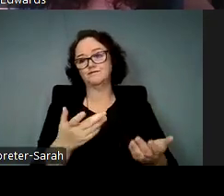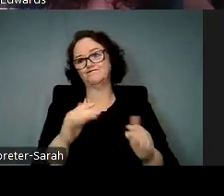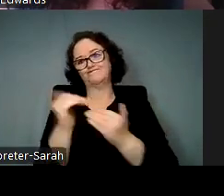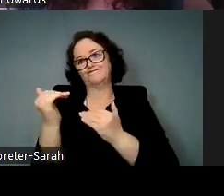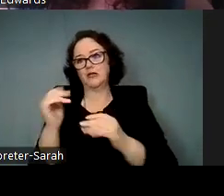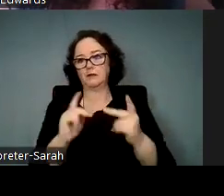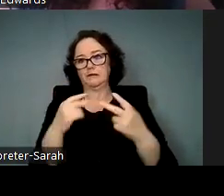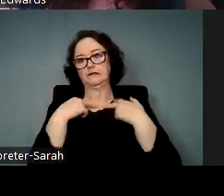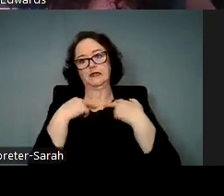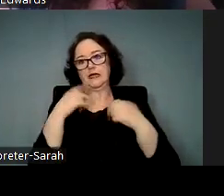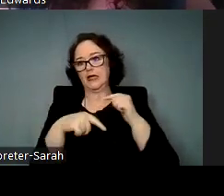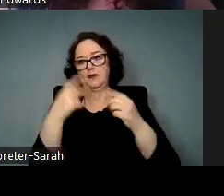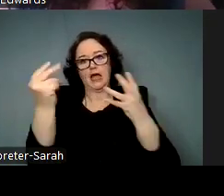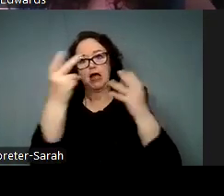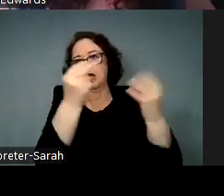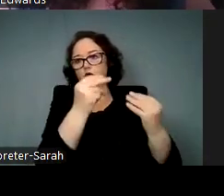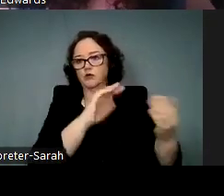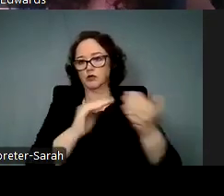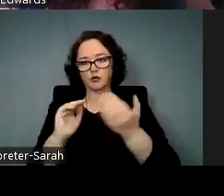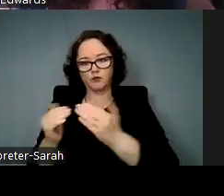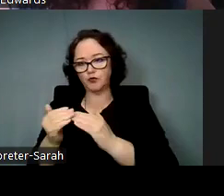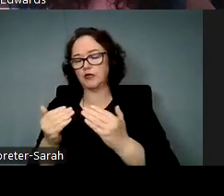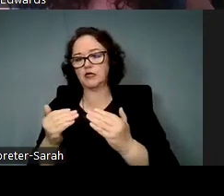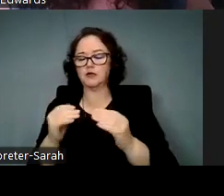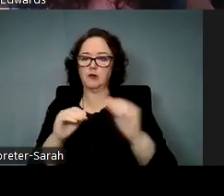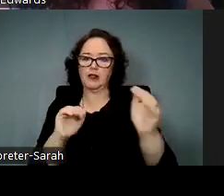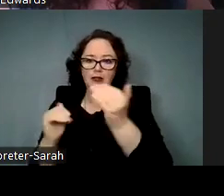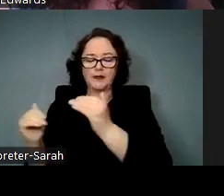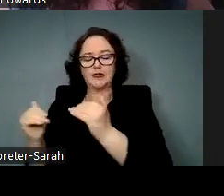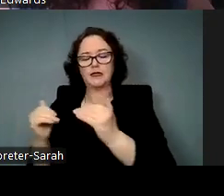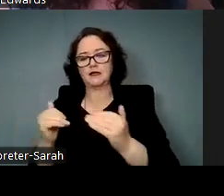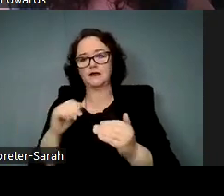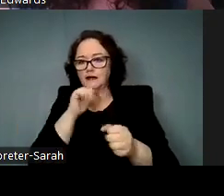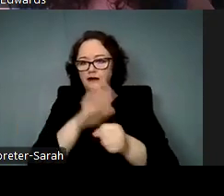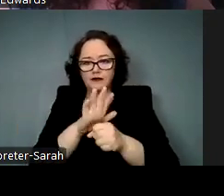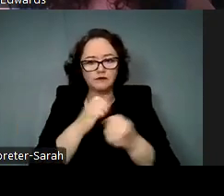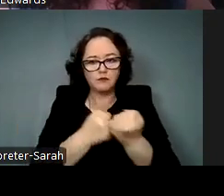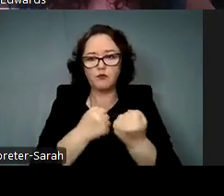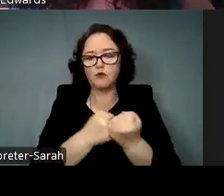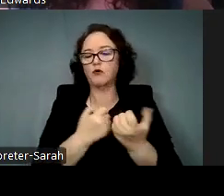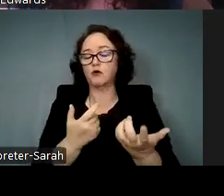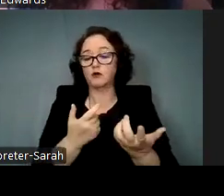enough support. So it's a really good way for CMS to understand,